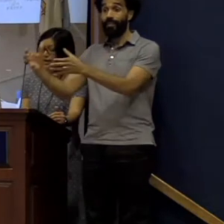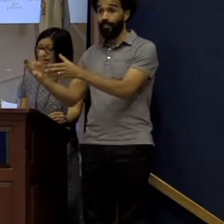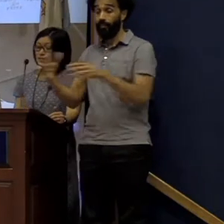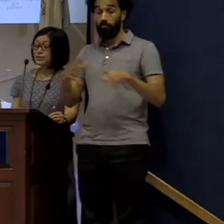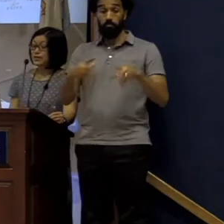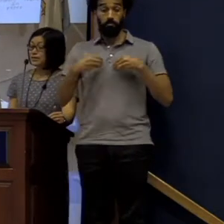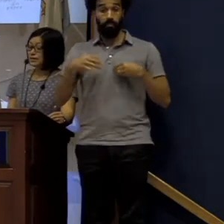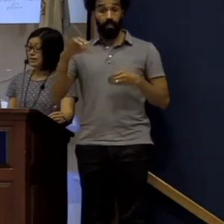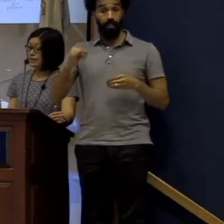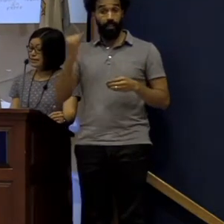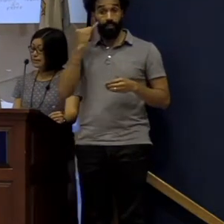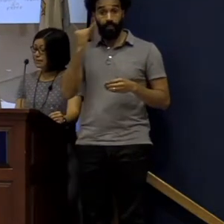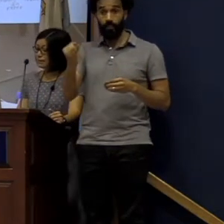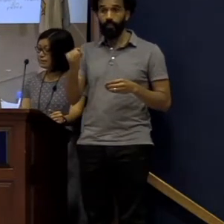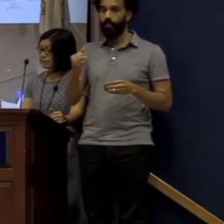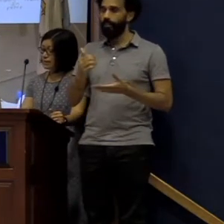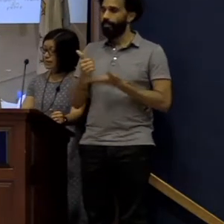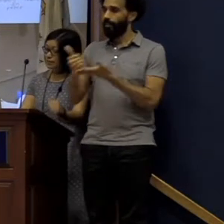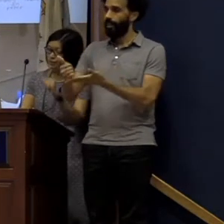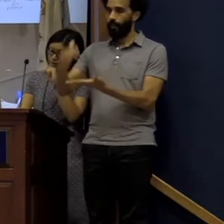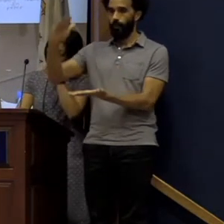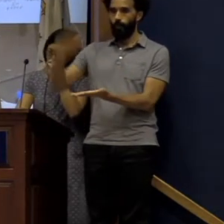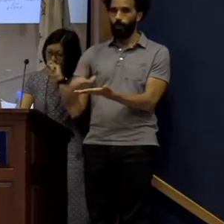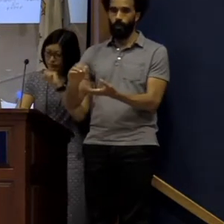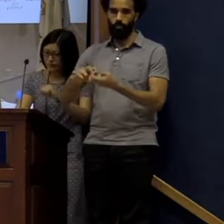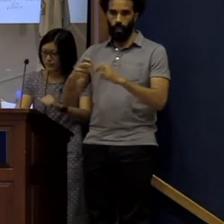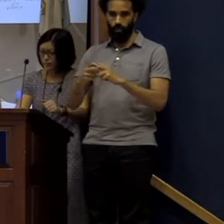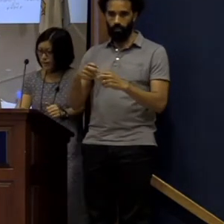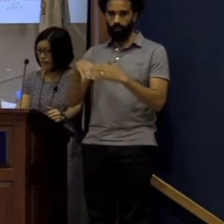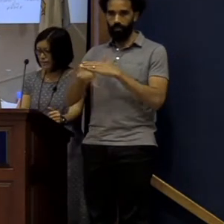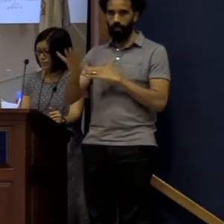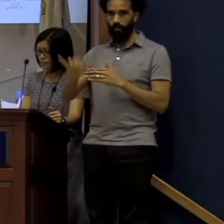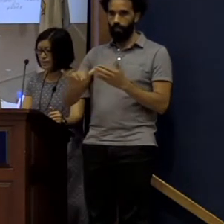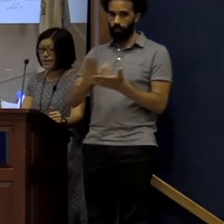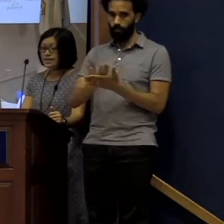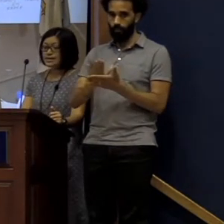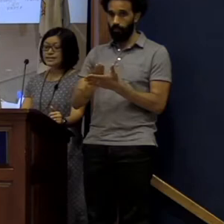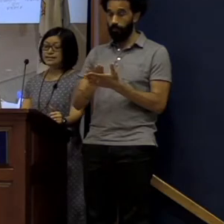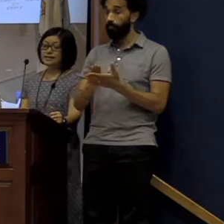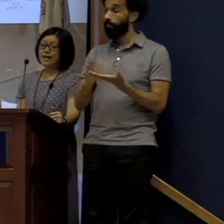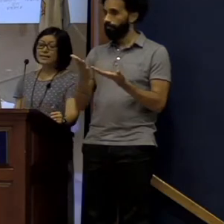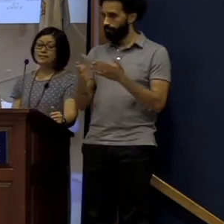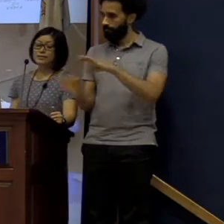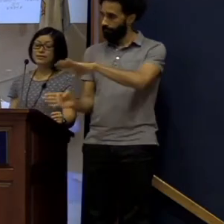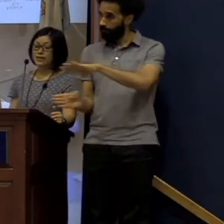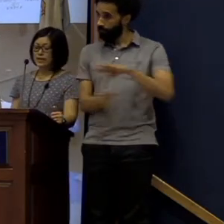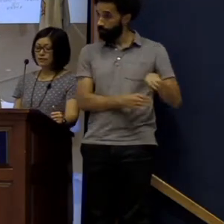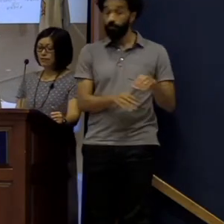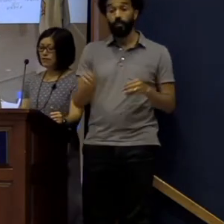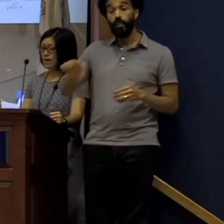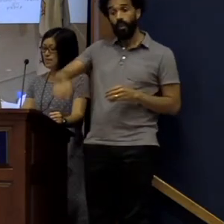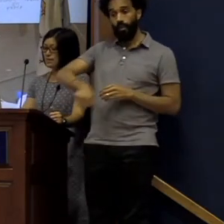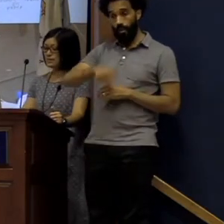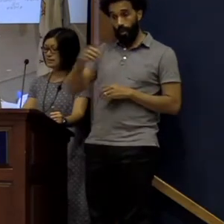So here is another example from an engineering sixth grade classroom, this is the light-up bingo cage for fair participation